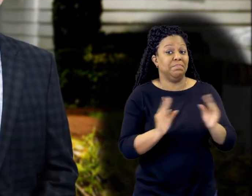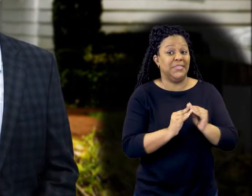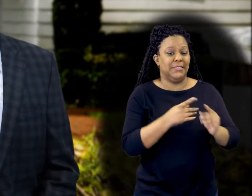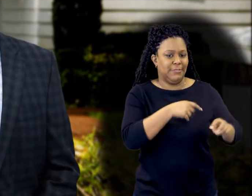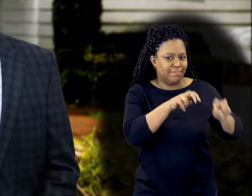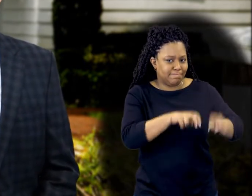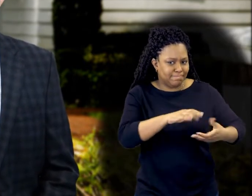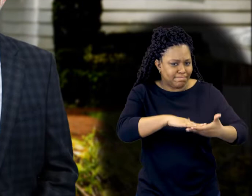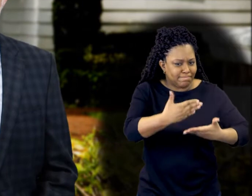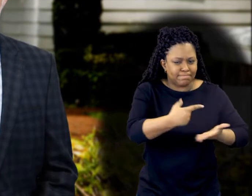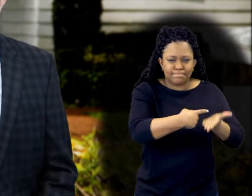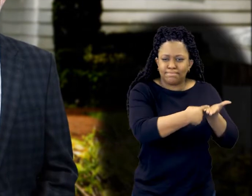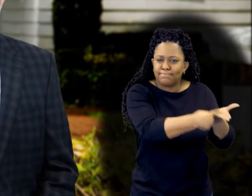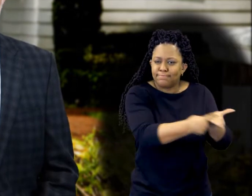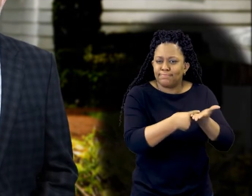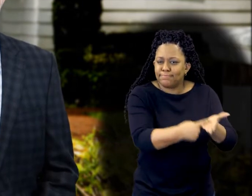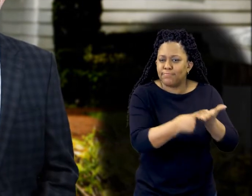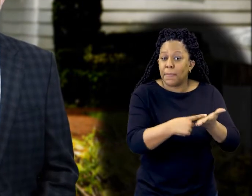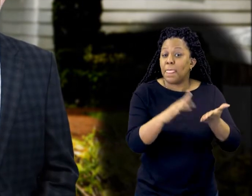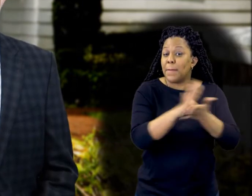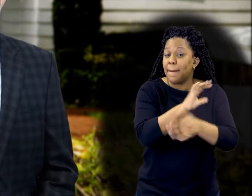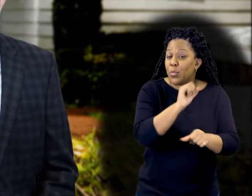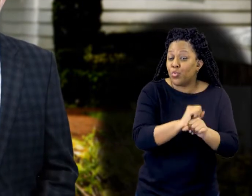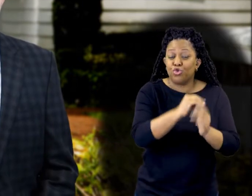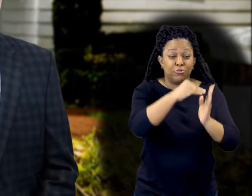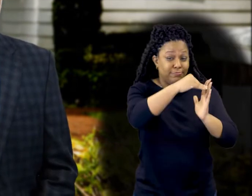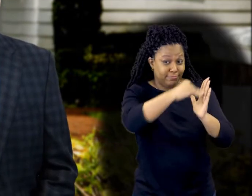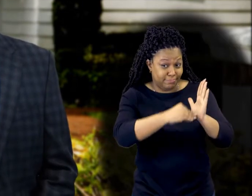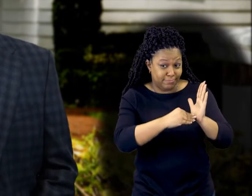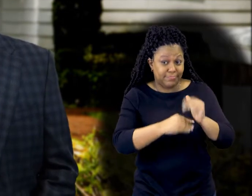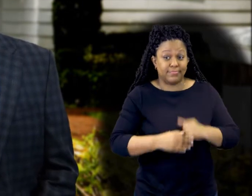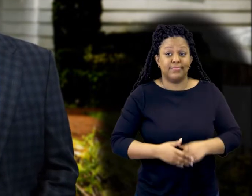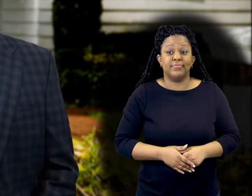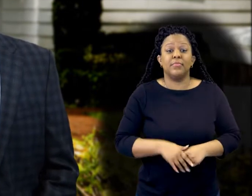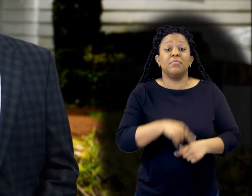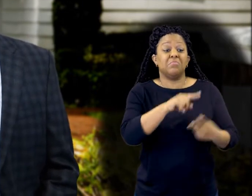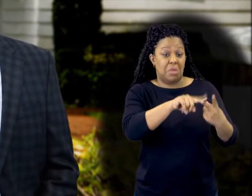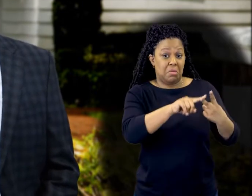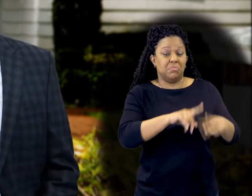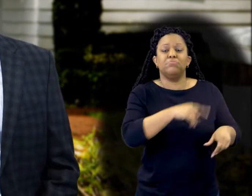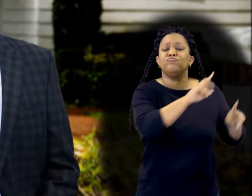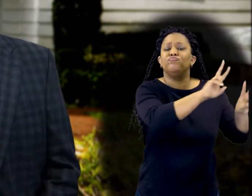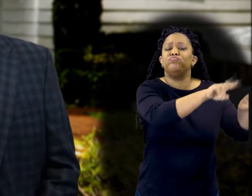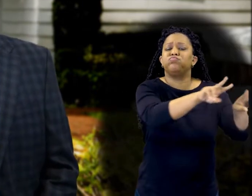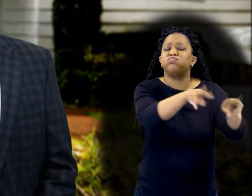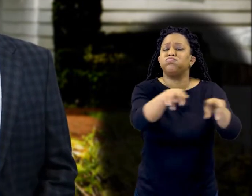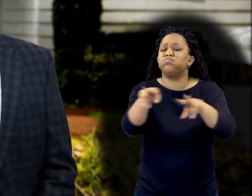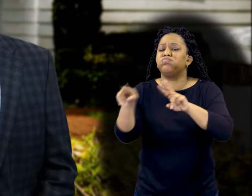one to learn about their needs and complete paperwork... one to follow-up after they've toured some houses so I can finetune my search...